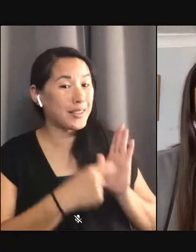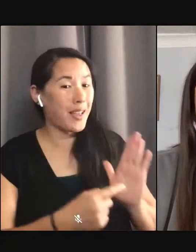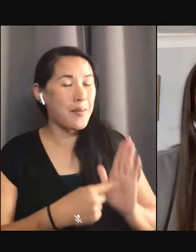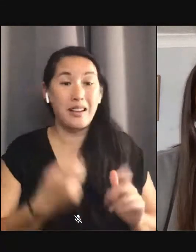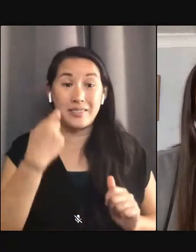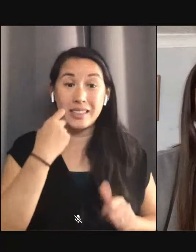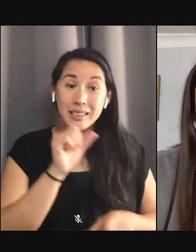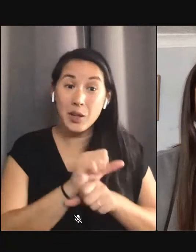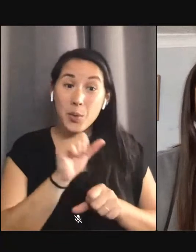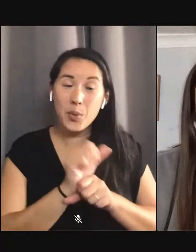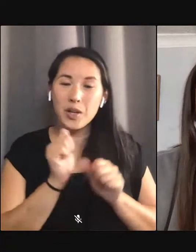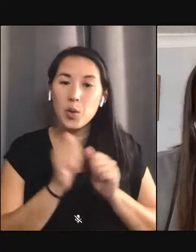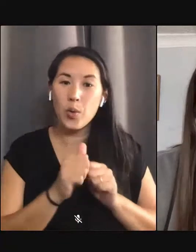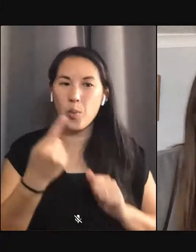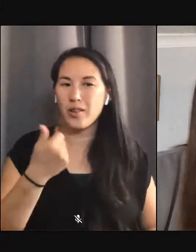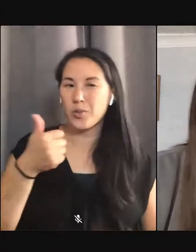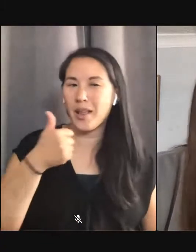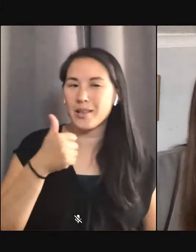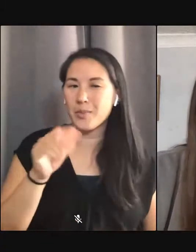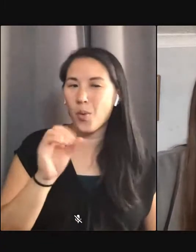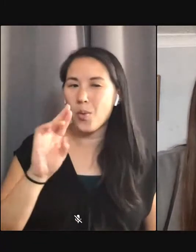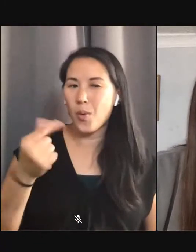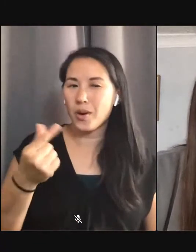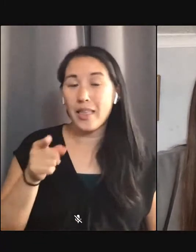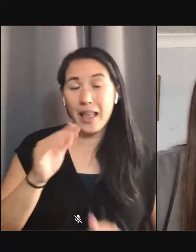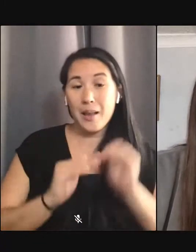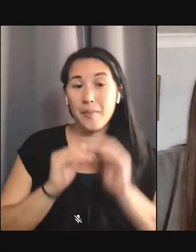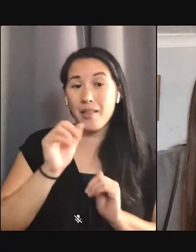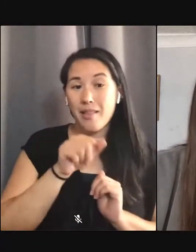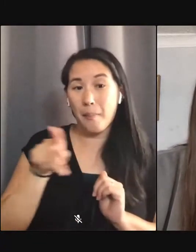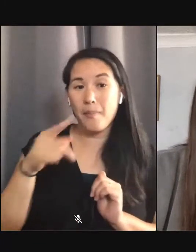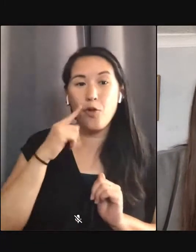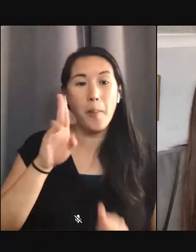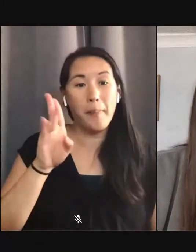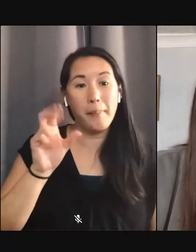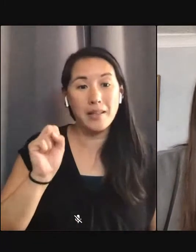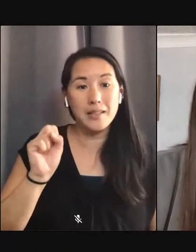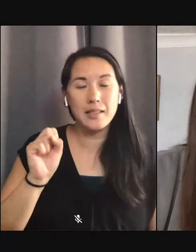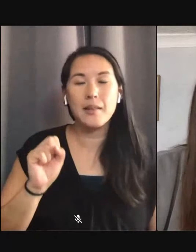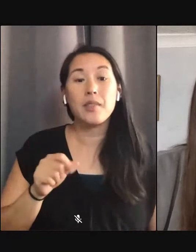a transport organization and they had built an app for buses and they wanted to make sure that this